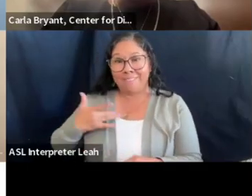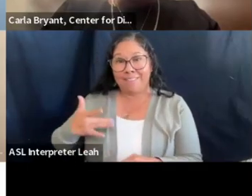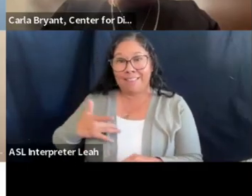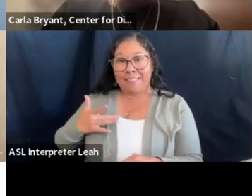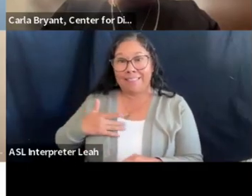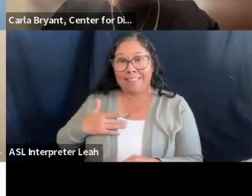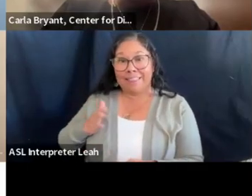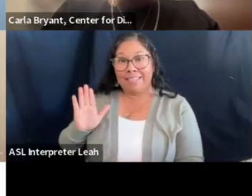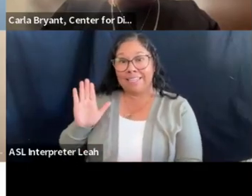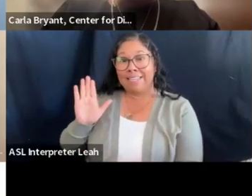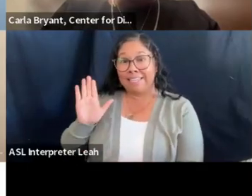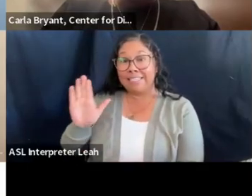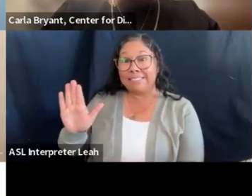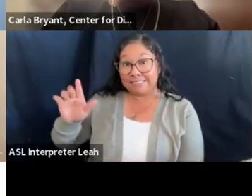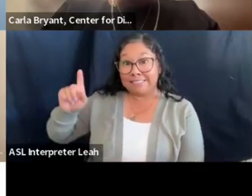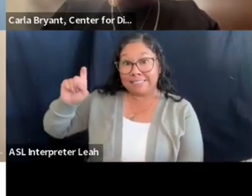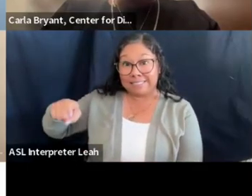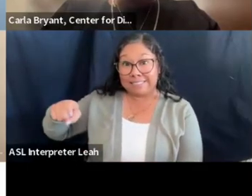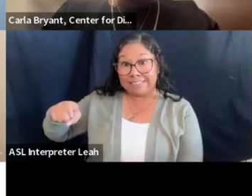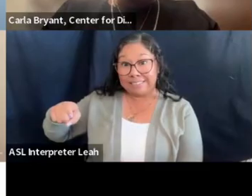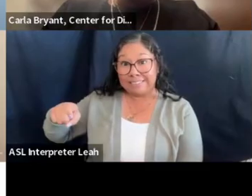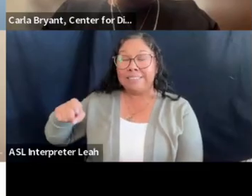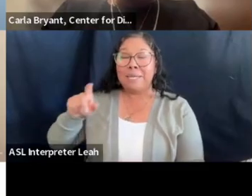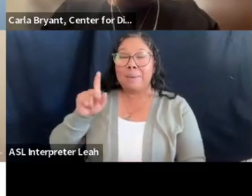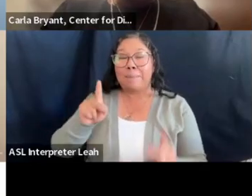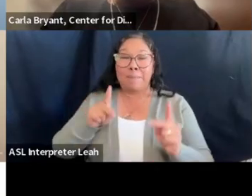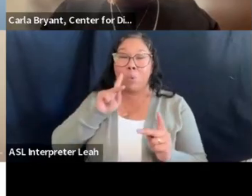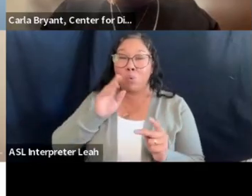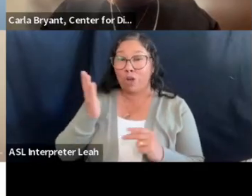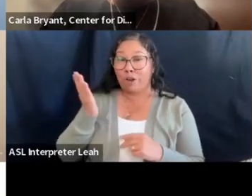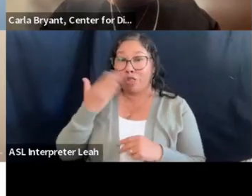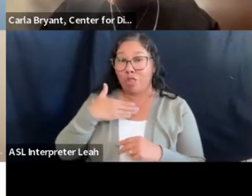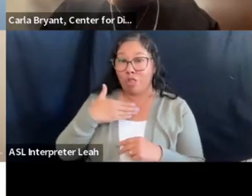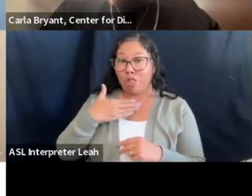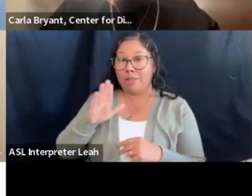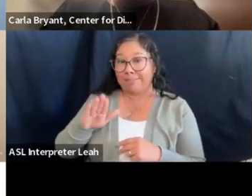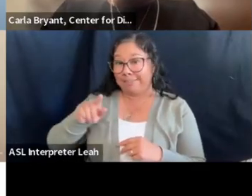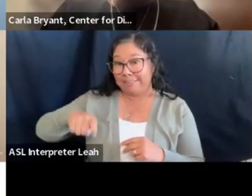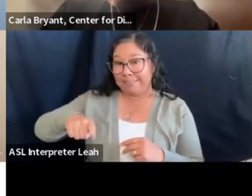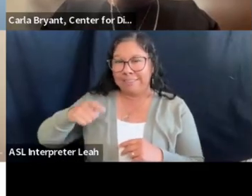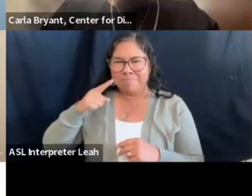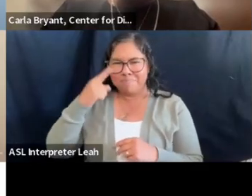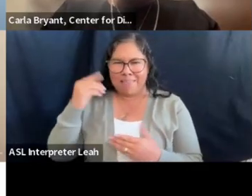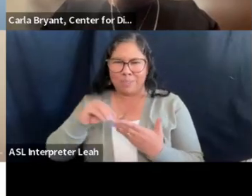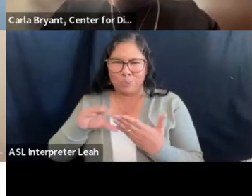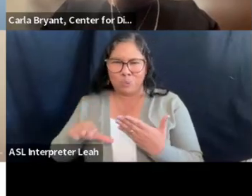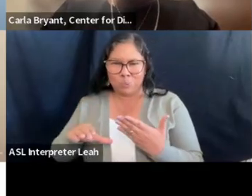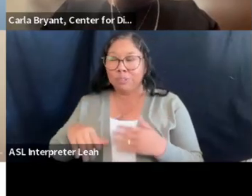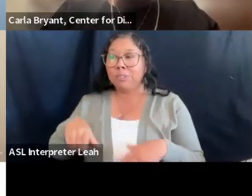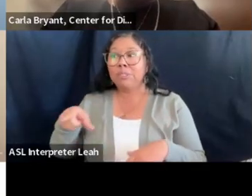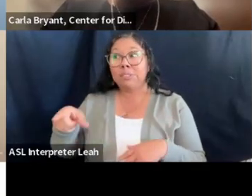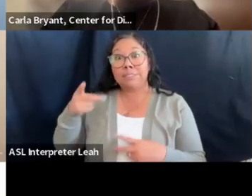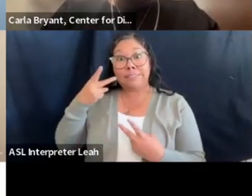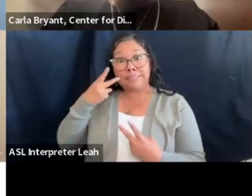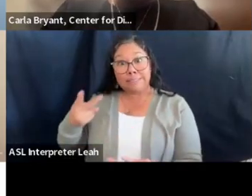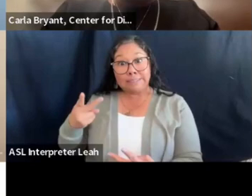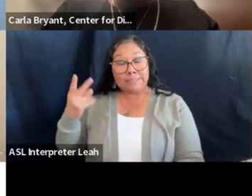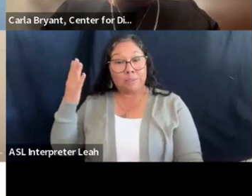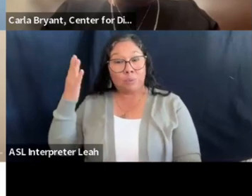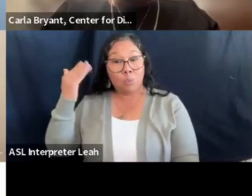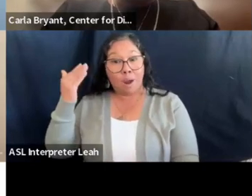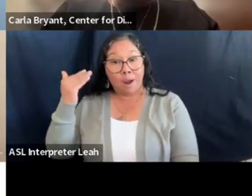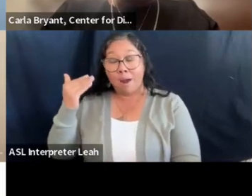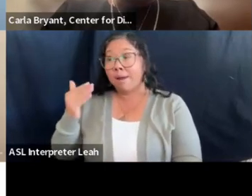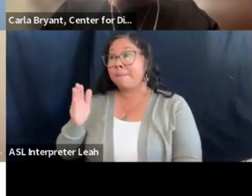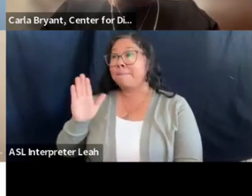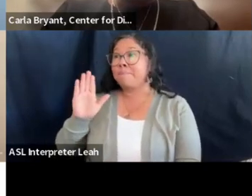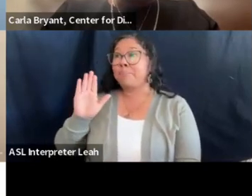of that his needs were unseen as a black student. He was seen only for for the joy